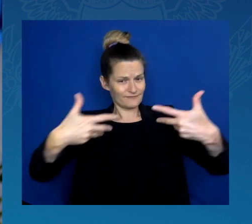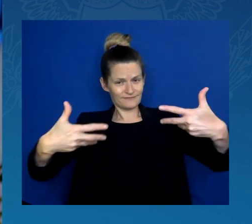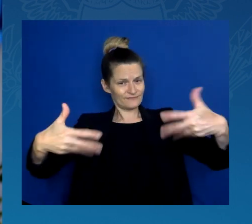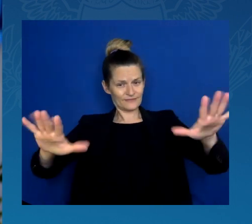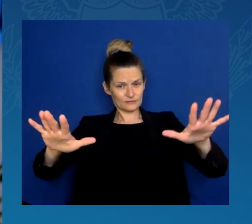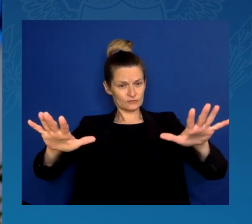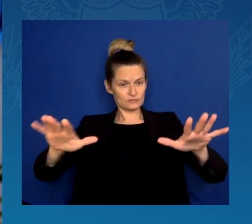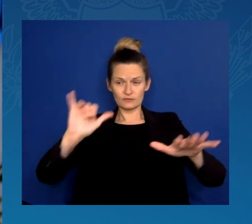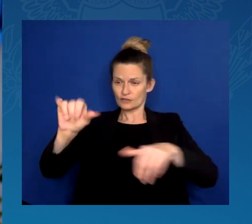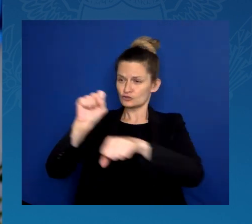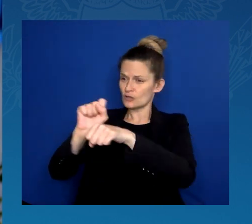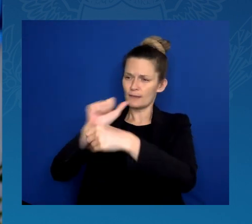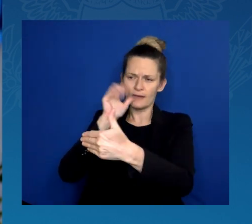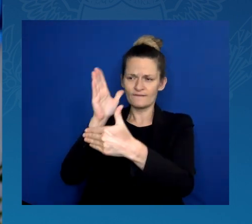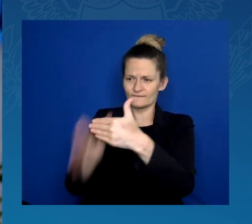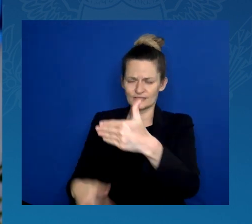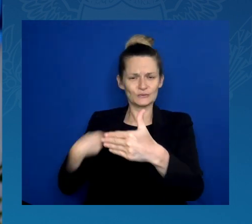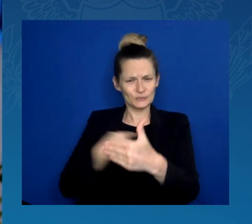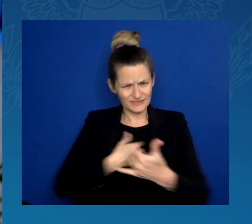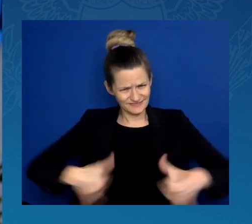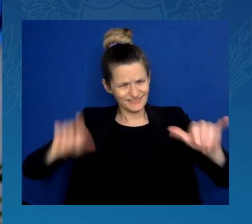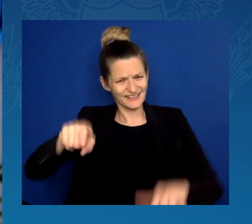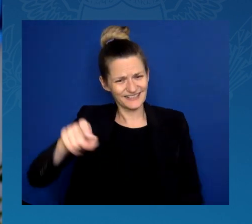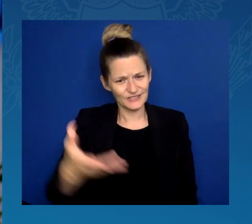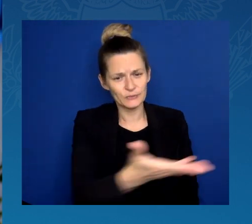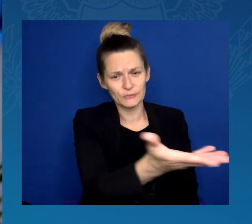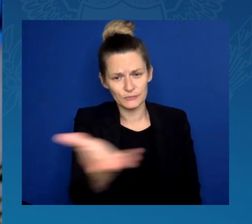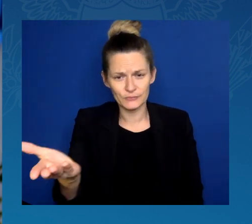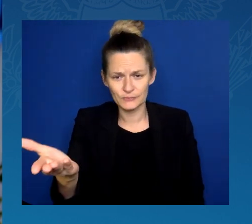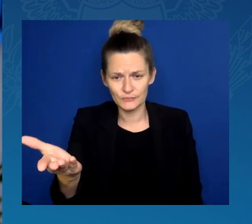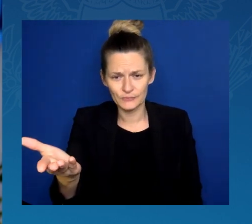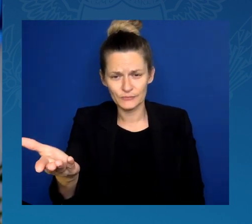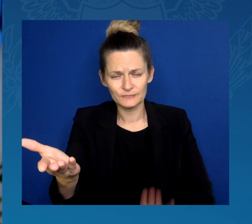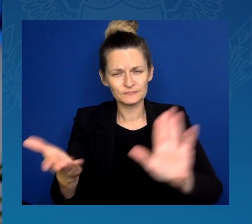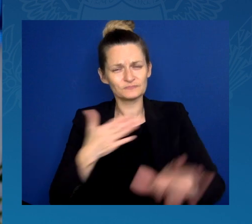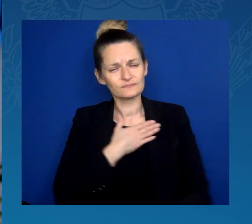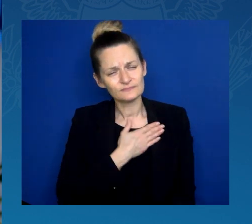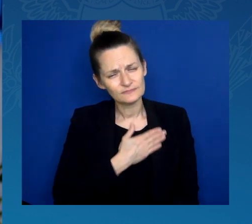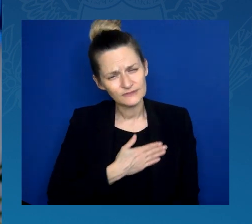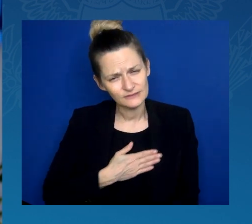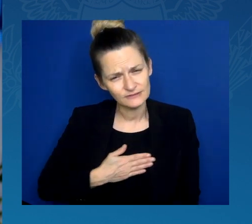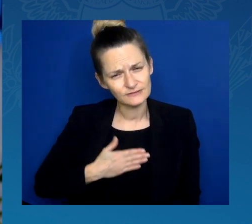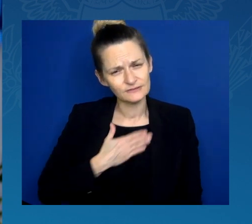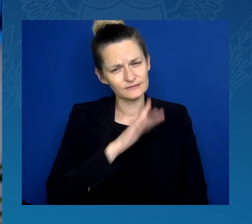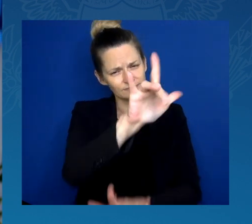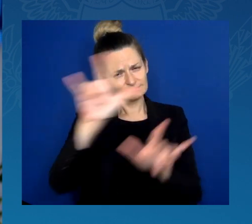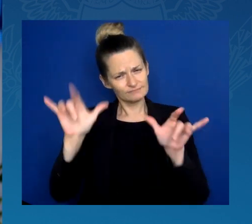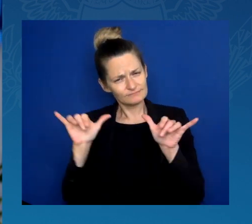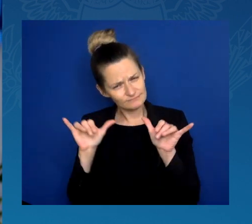So please continue to do what you do so well.